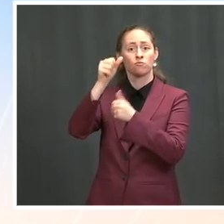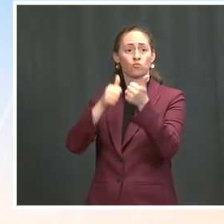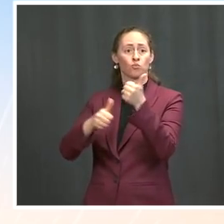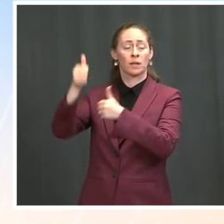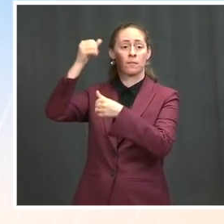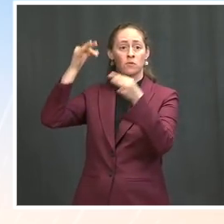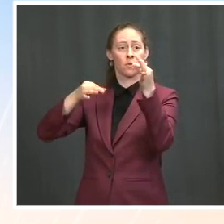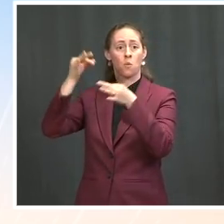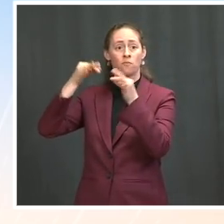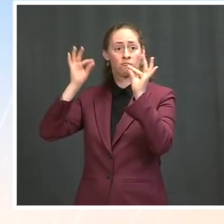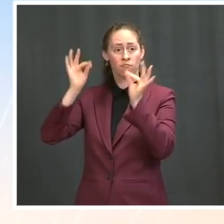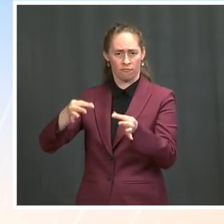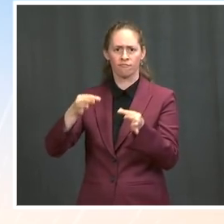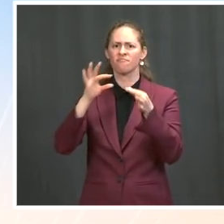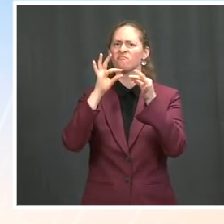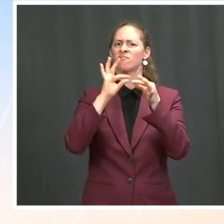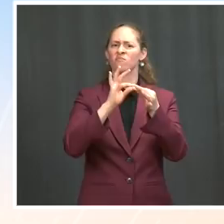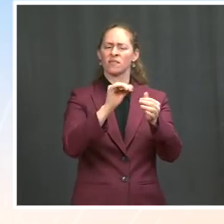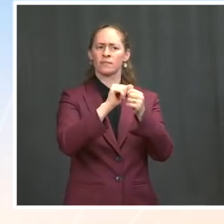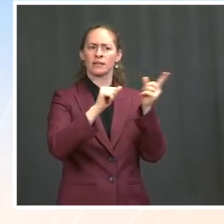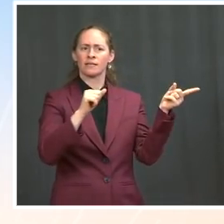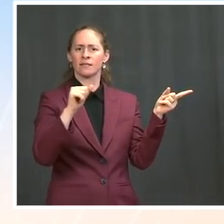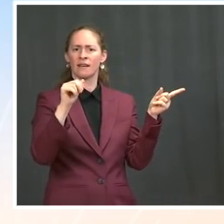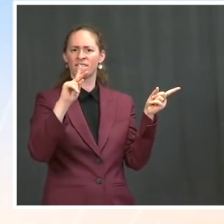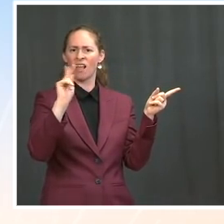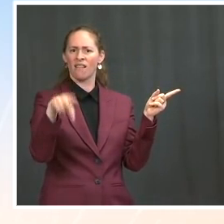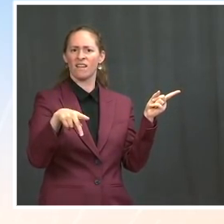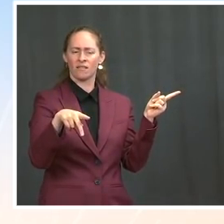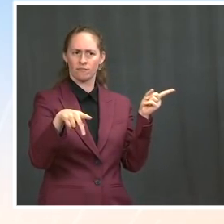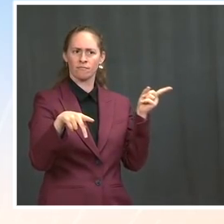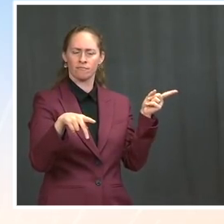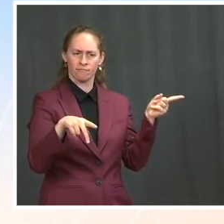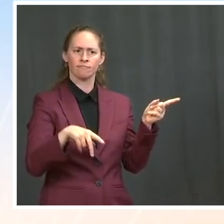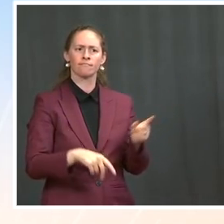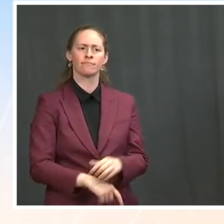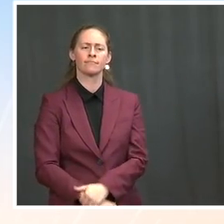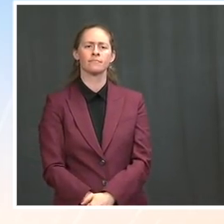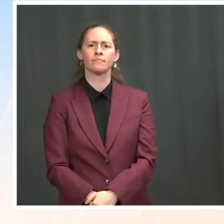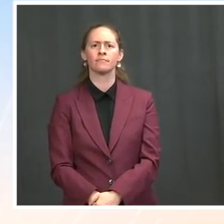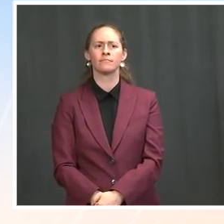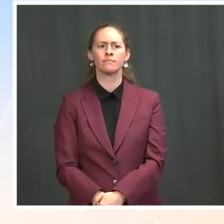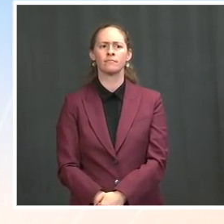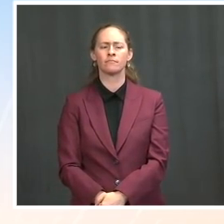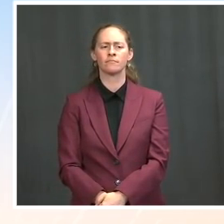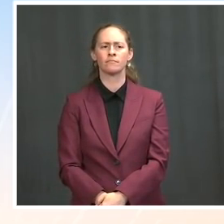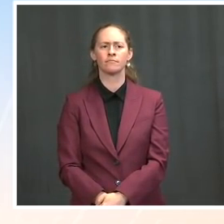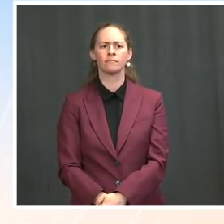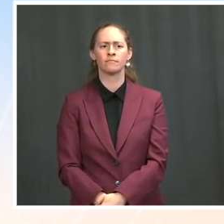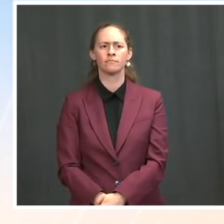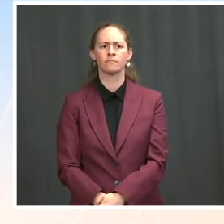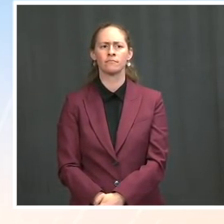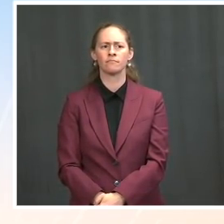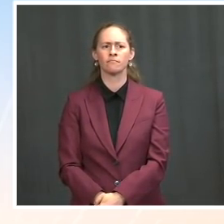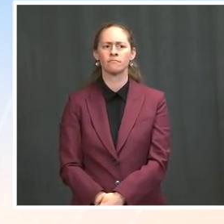Fulton, you said that the White House issued a reaction to that; I don't believe that is the case. Was the President briefed on that decision?